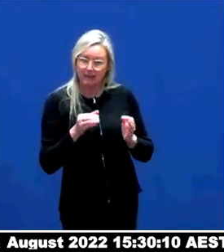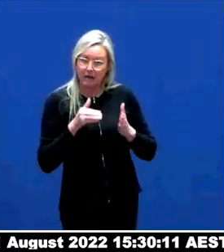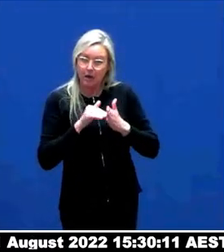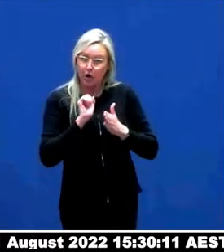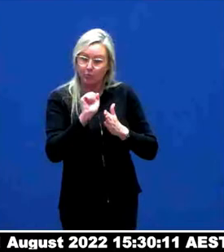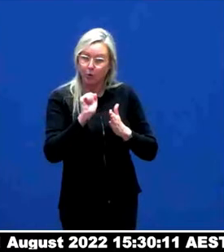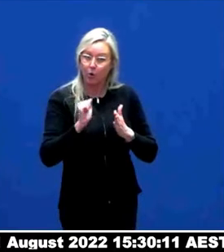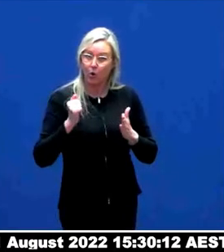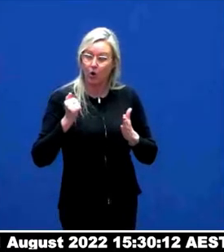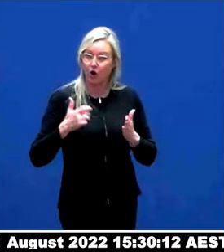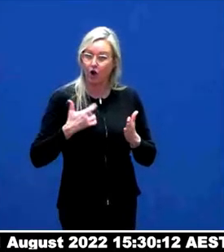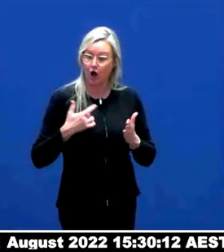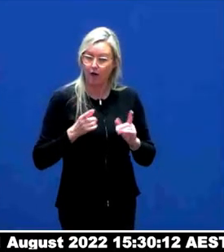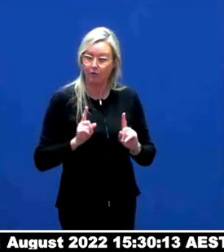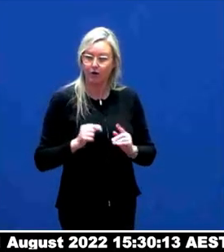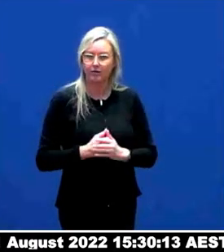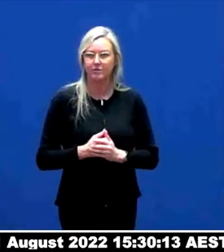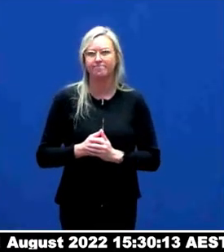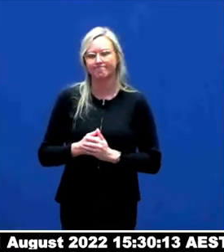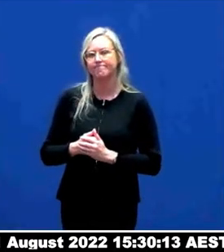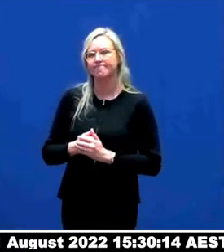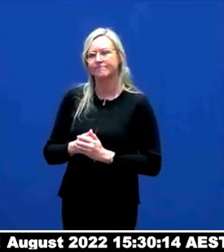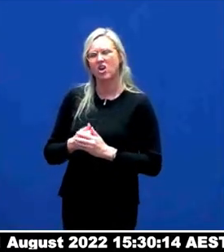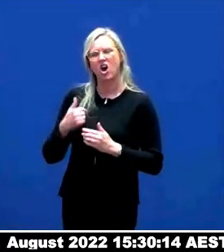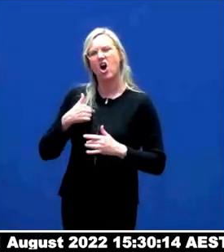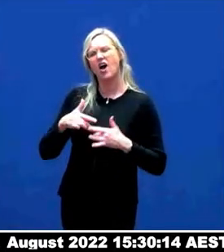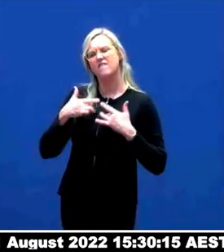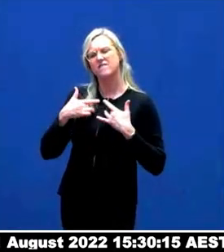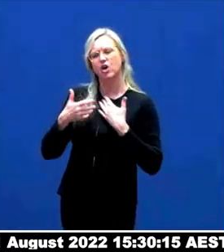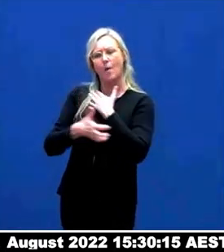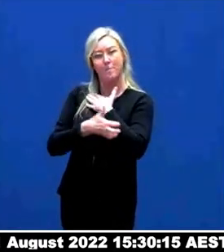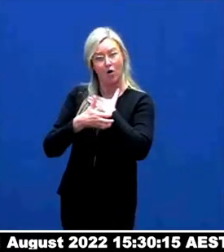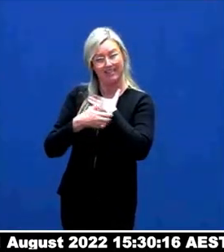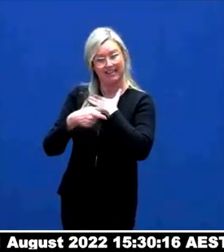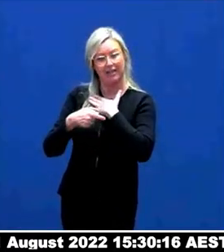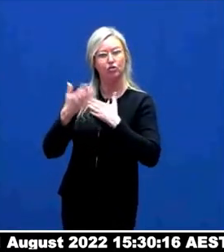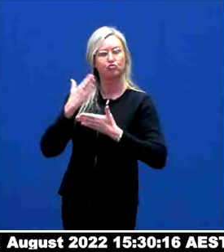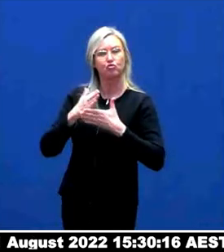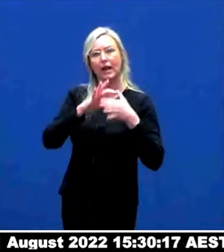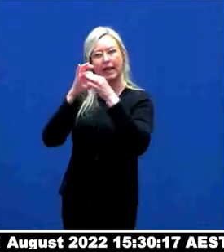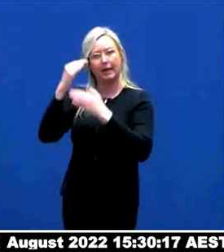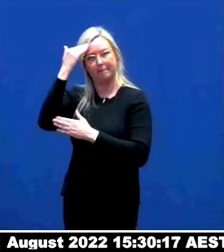'DAVE': A lot. MS EASTMAN: Does that give you a sense of -- 'DAVE': A lot of poverty is really mental. It's what you can think of.